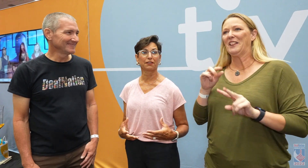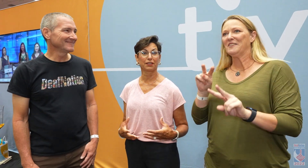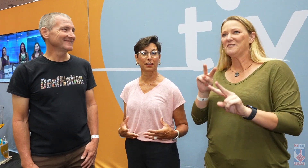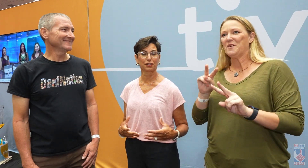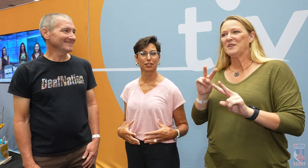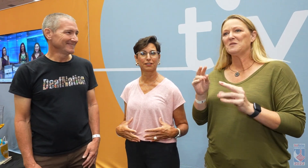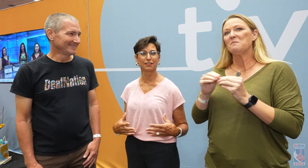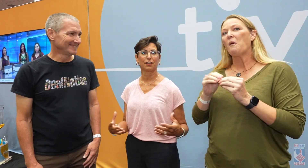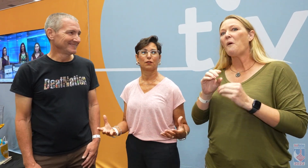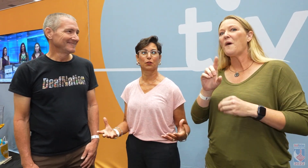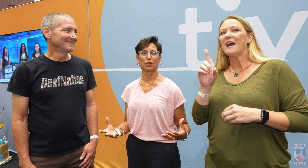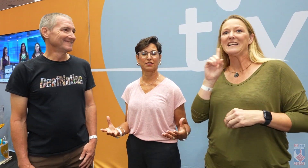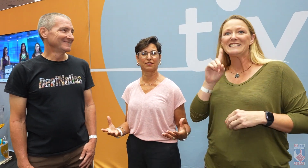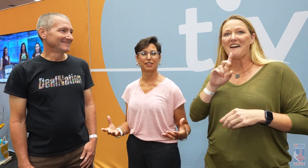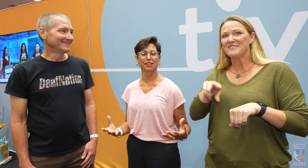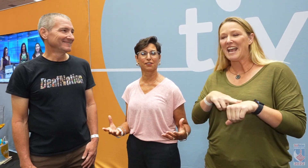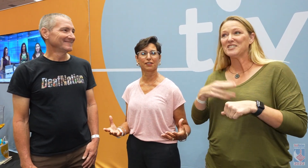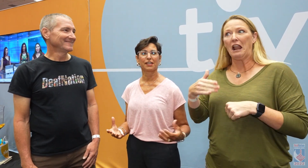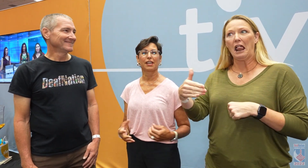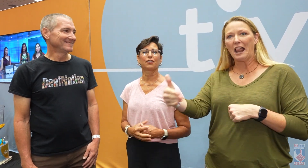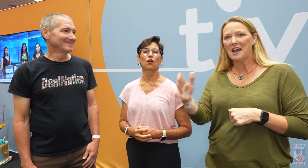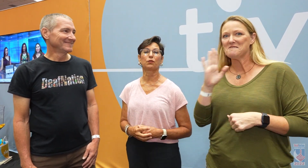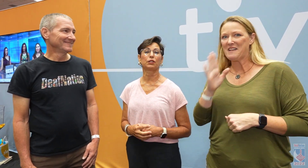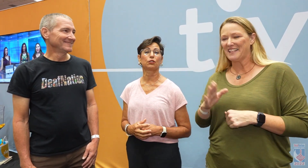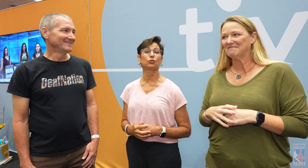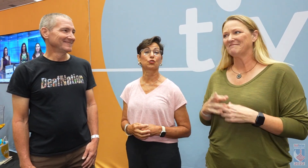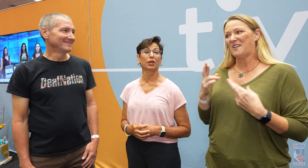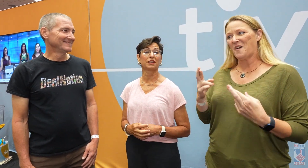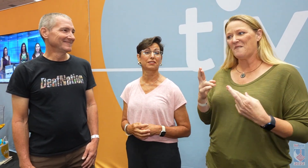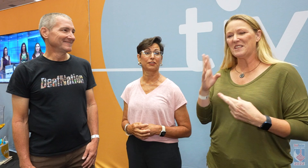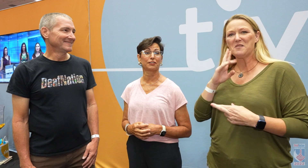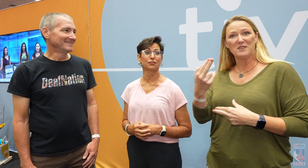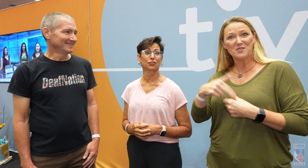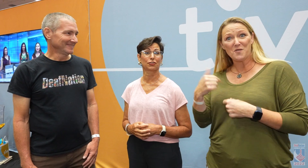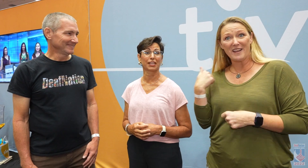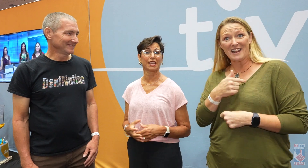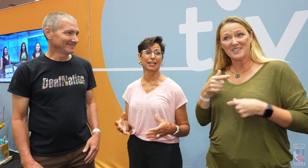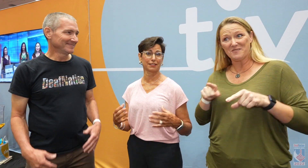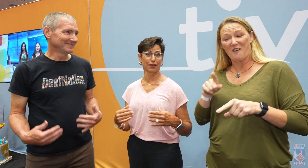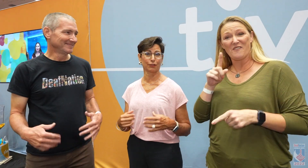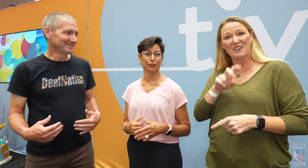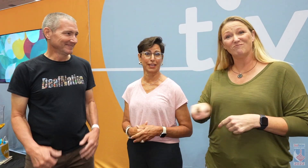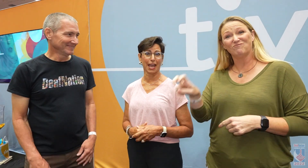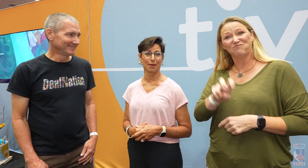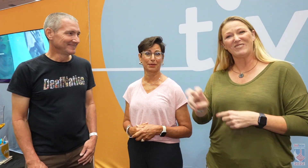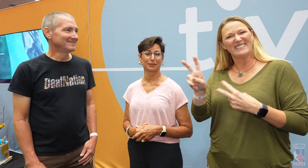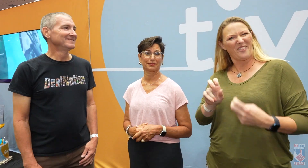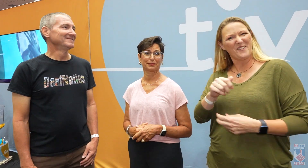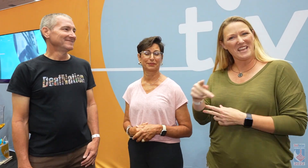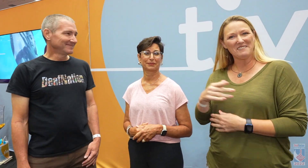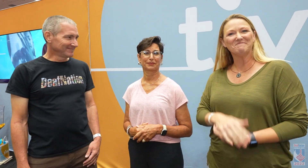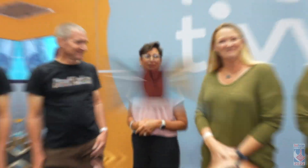We’re looking forward to more DeafNation expos in the future. Hopefully you’ll join us in our journey by downloading the app.